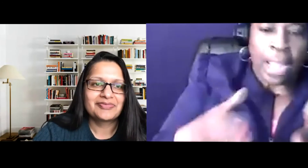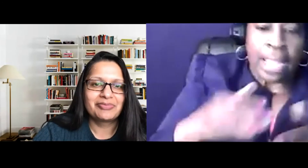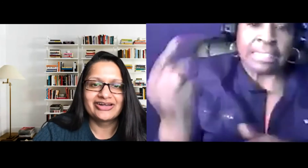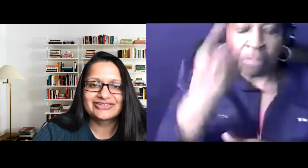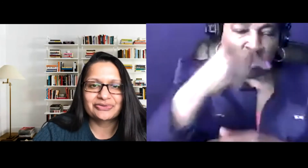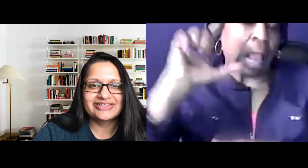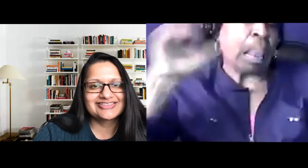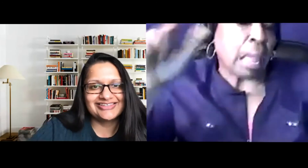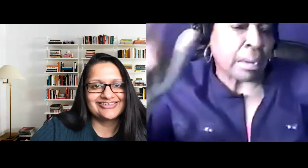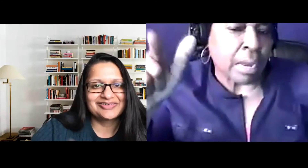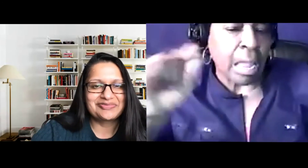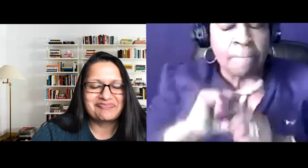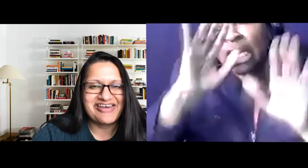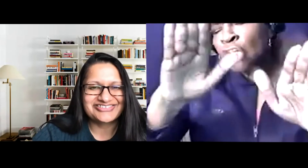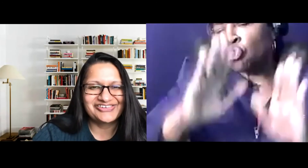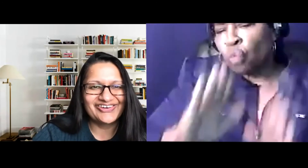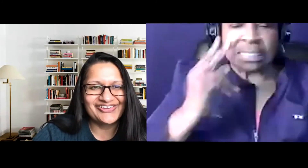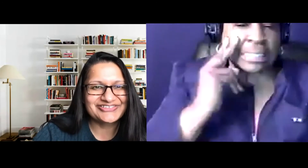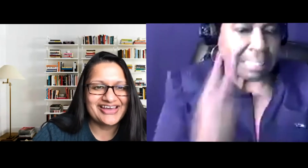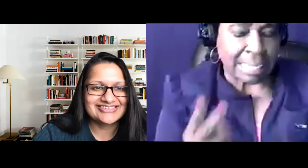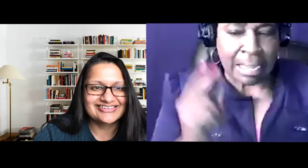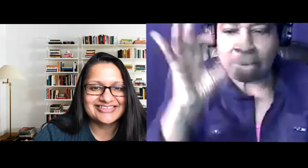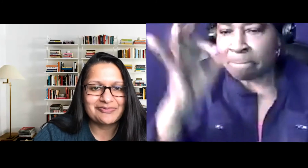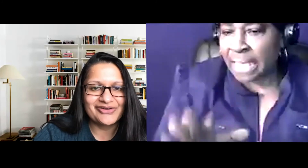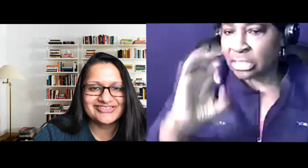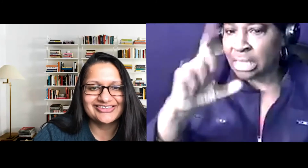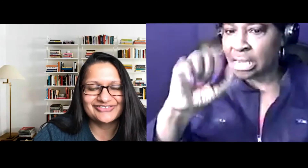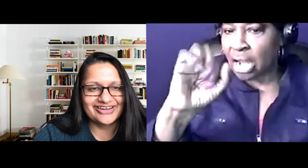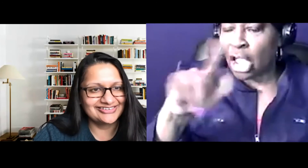But it's great to see Pastor Clark also asking the same question then directly.